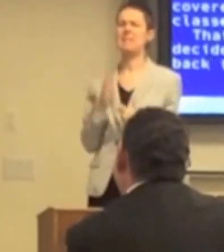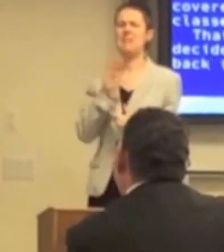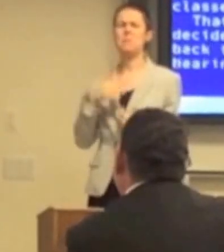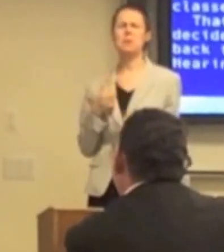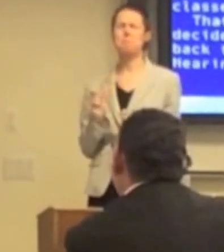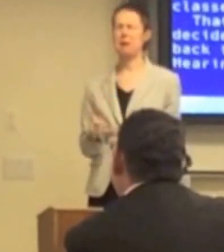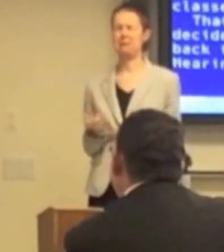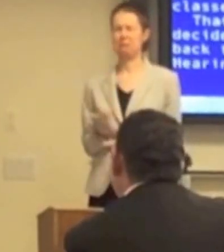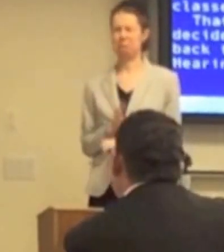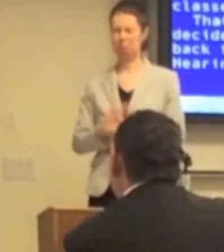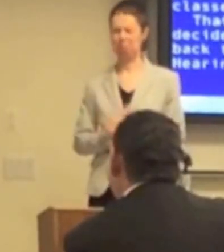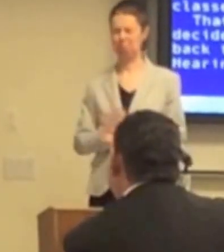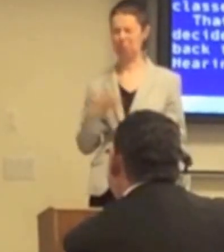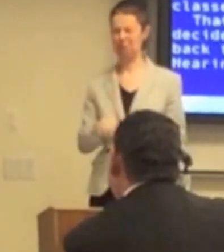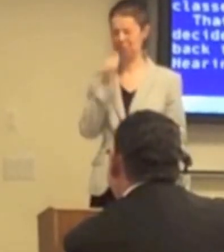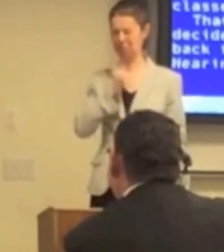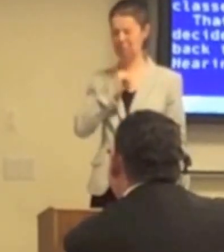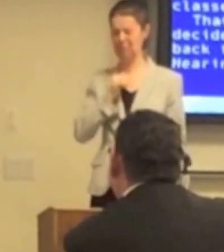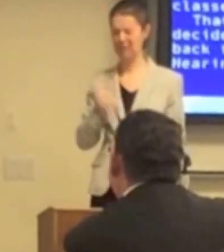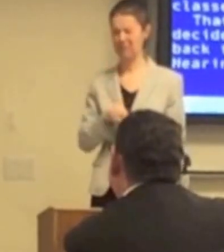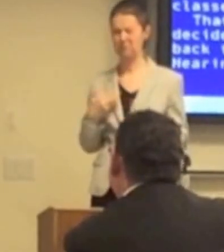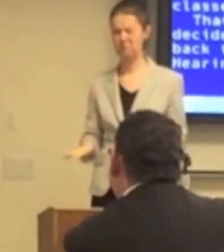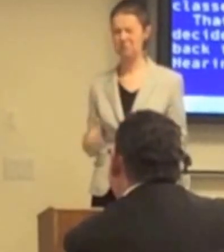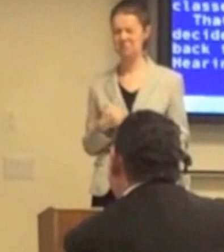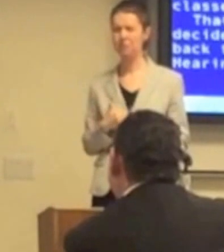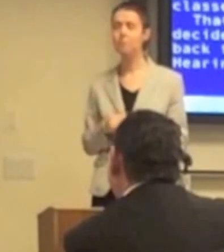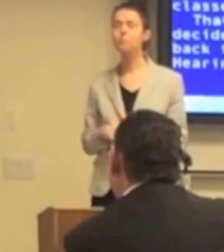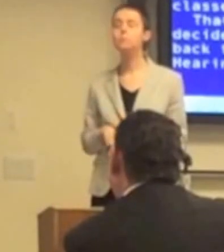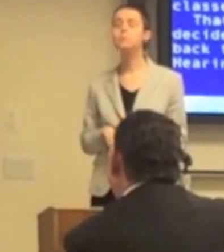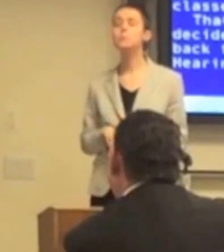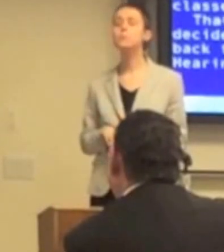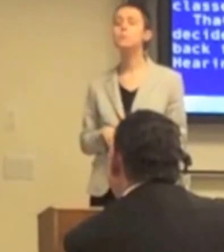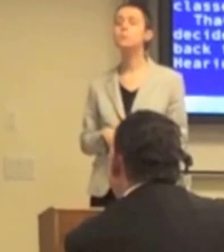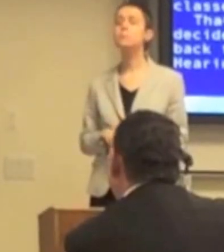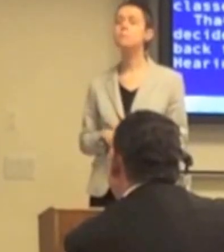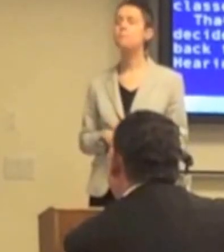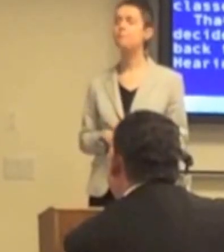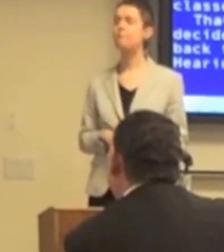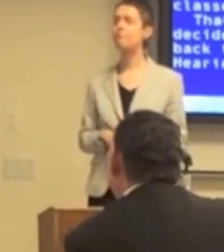Hearing and Communication.